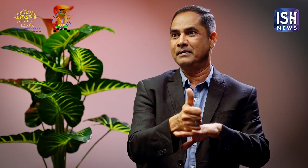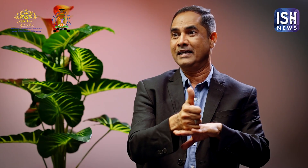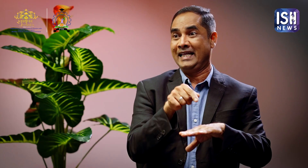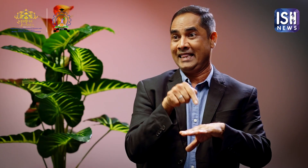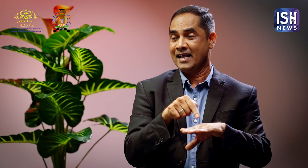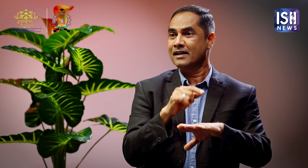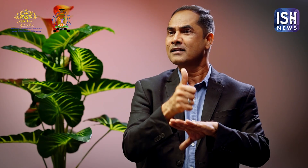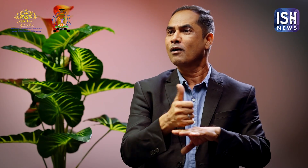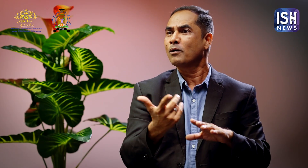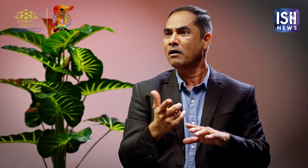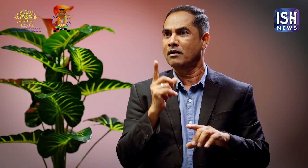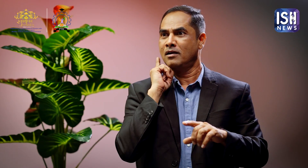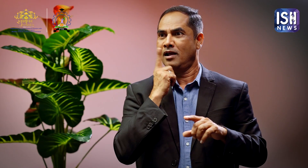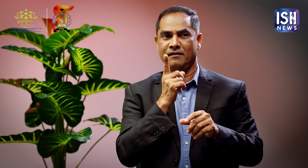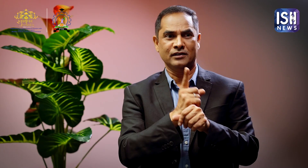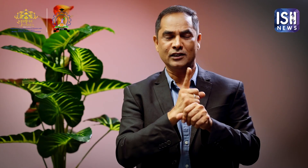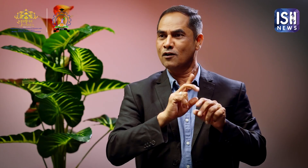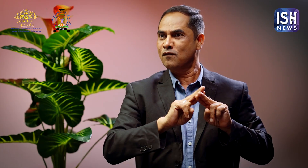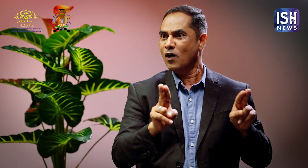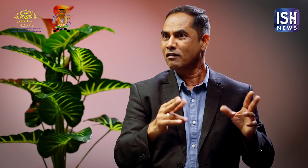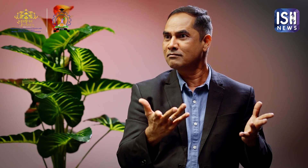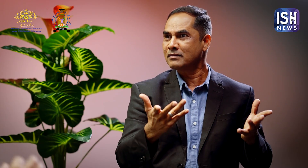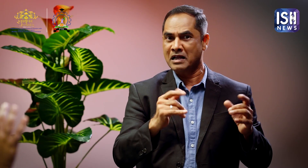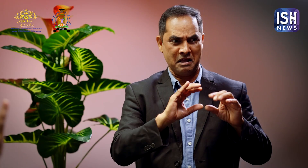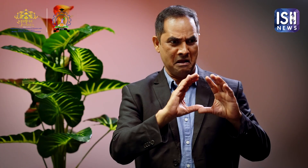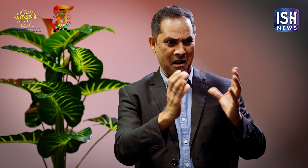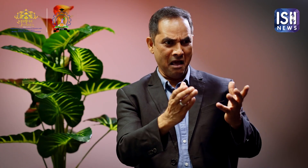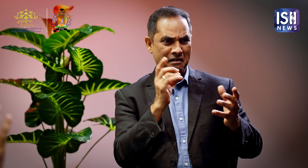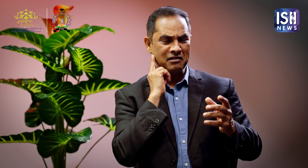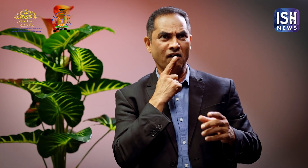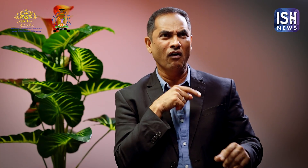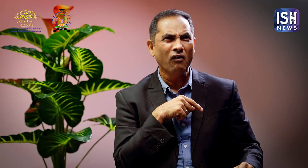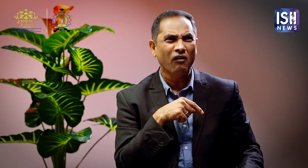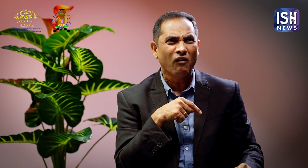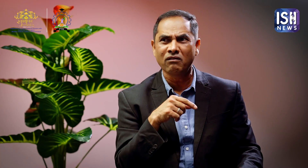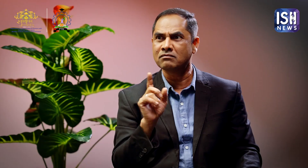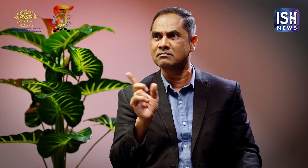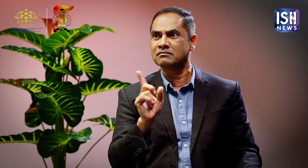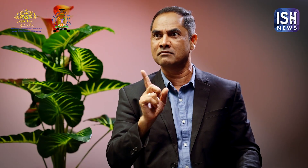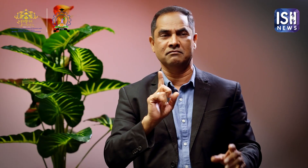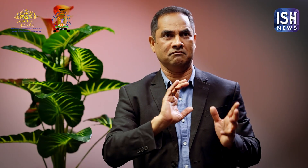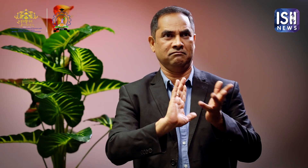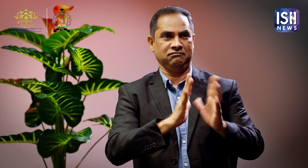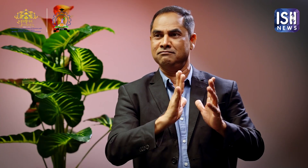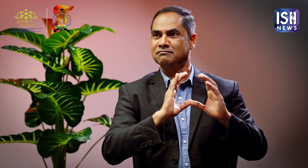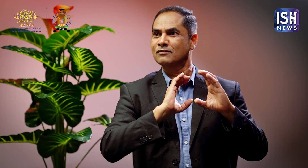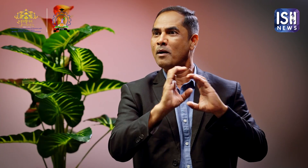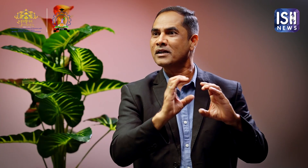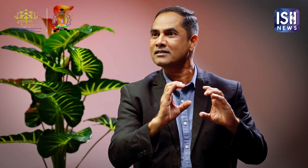In this, all the teachers of my school are Deaf. Every student in my class should not be confused communicating with teachers via ISL.